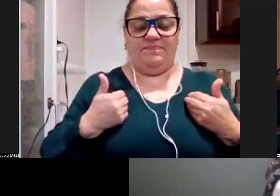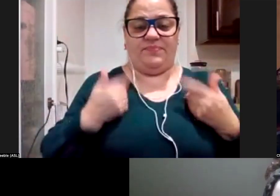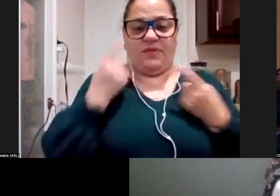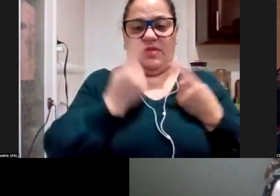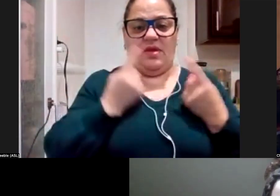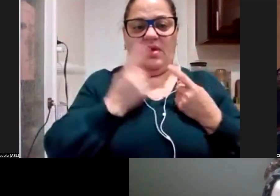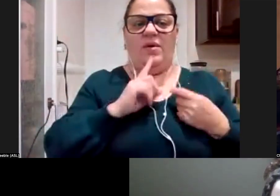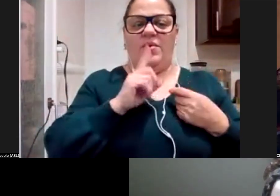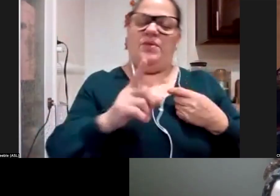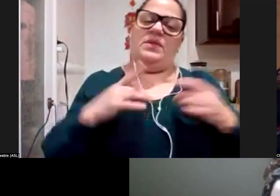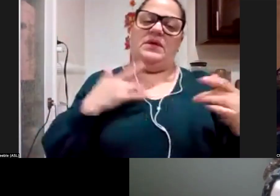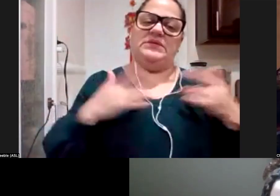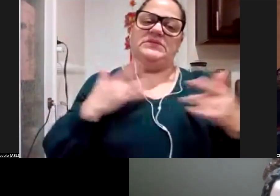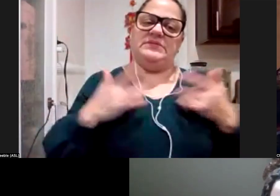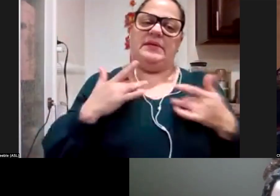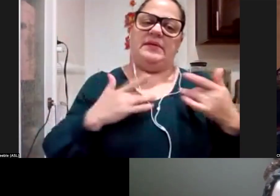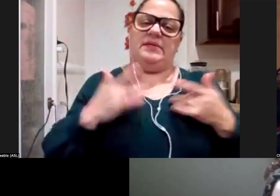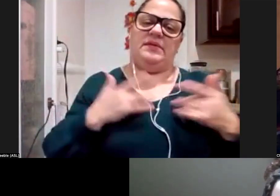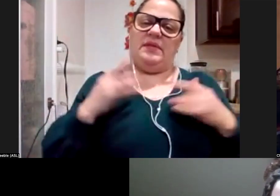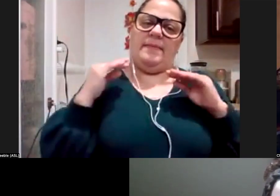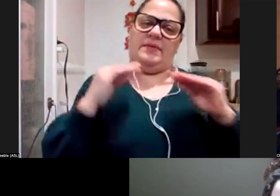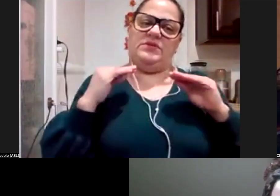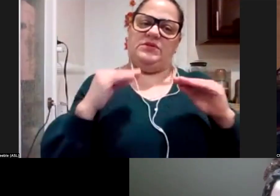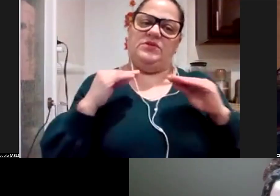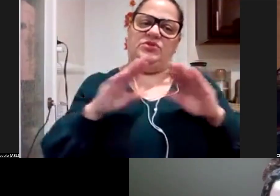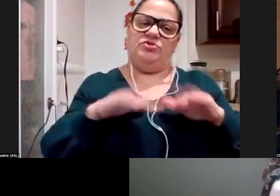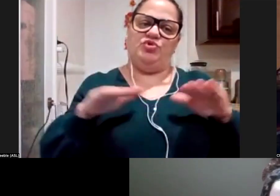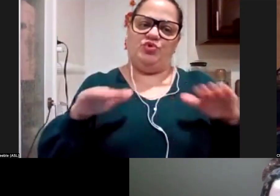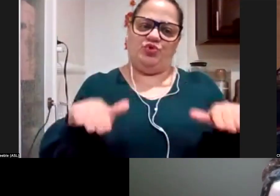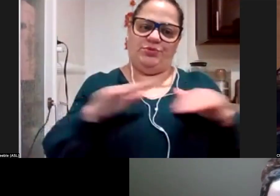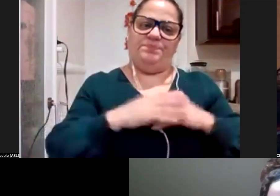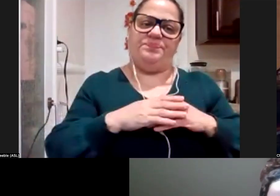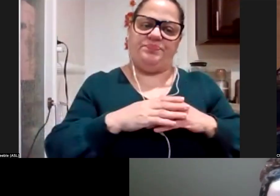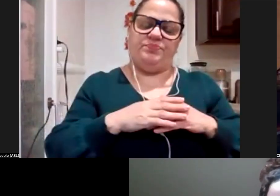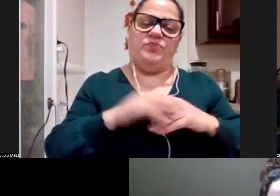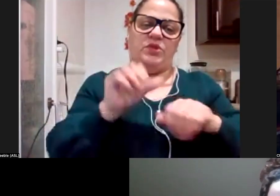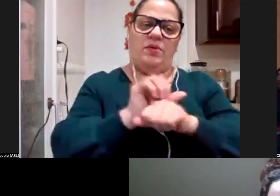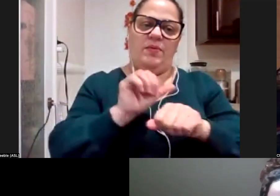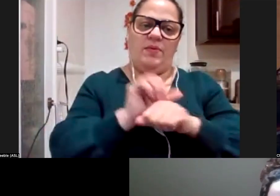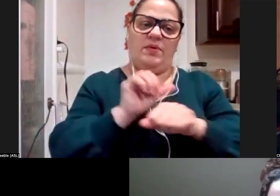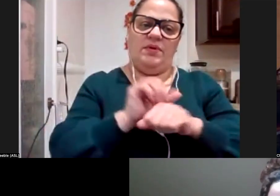really excited about that for teaching groups of kids. Um, we're working very hard to market